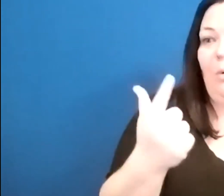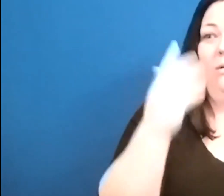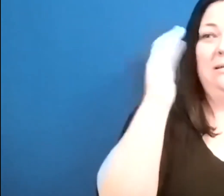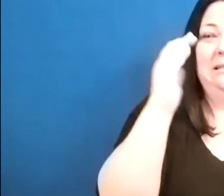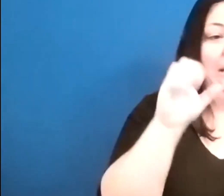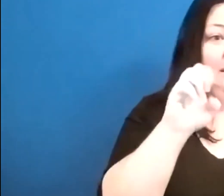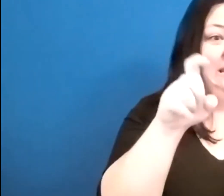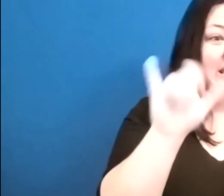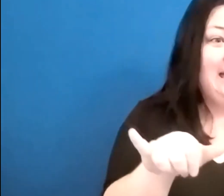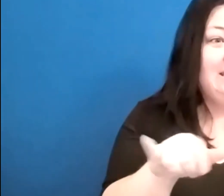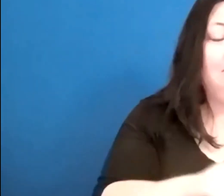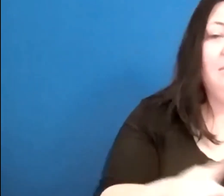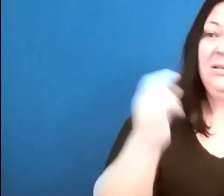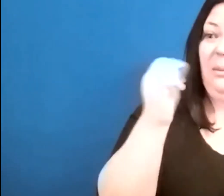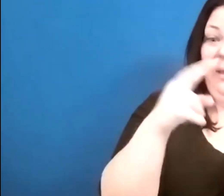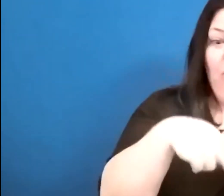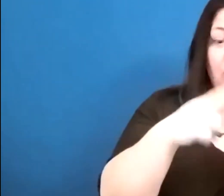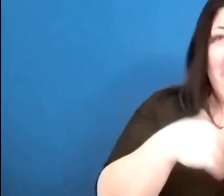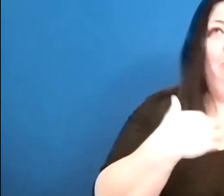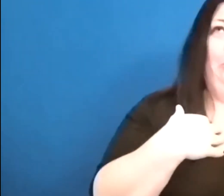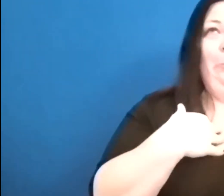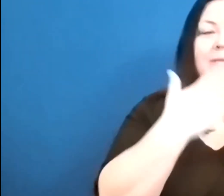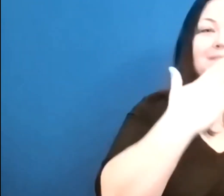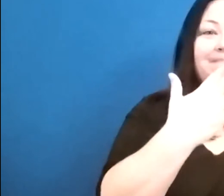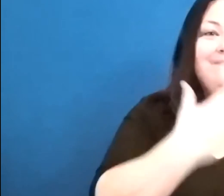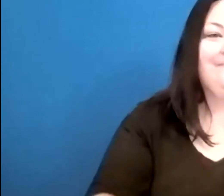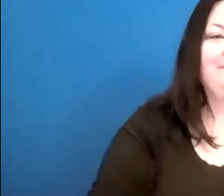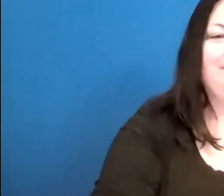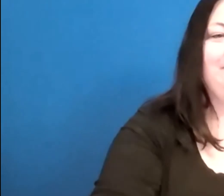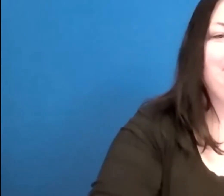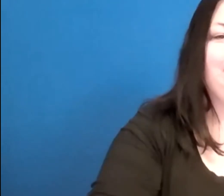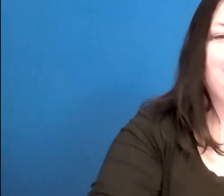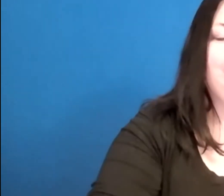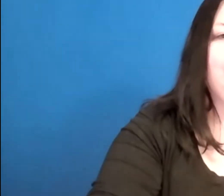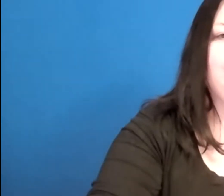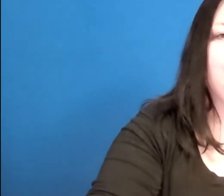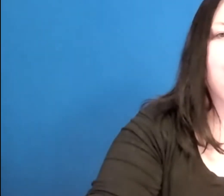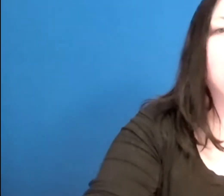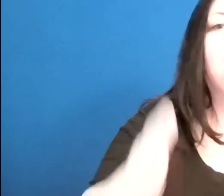something about that reading, thank you, um, our next poet is Leonora Simonovis.